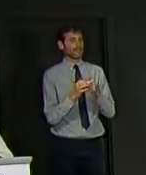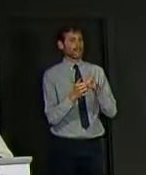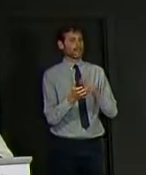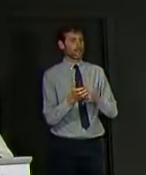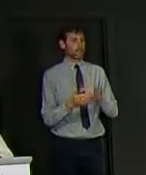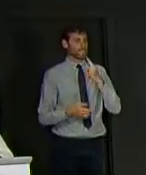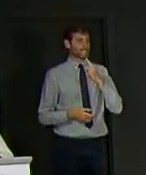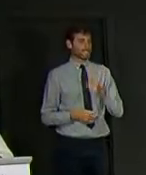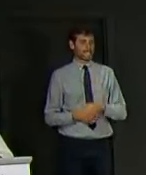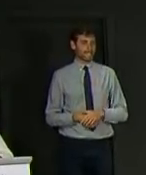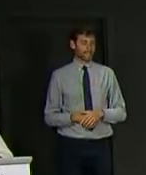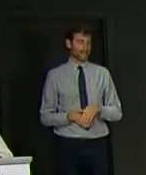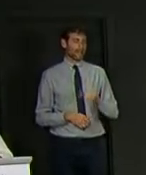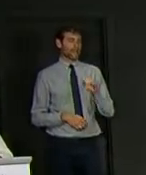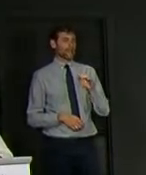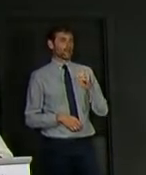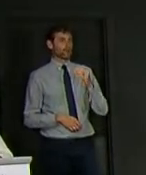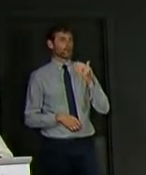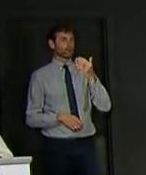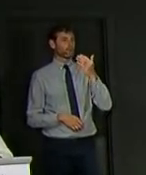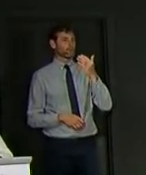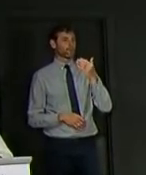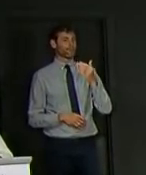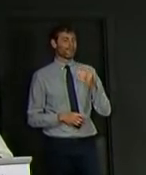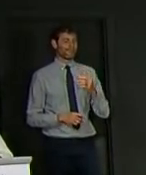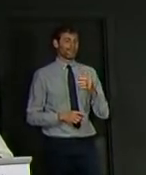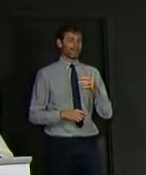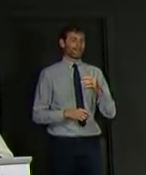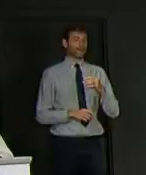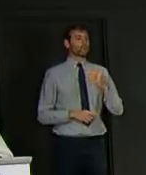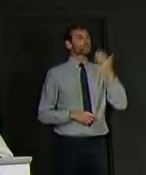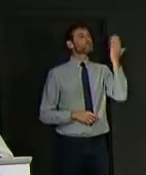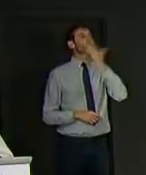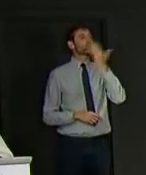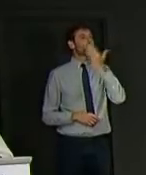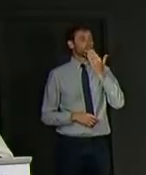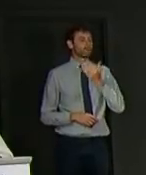rule for outside schools and a different one for inside classrooms. So I was just hoping